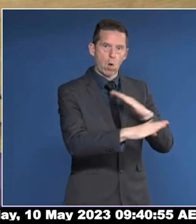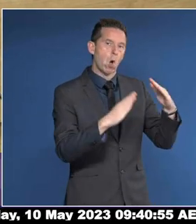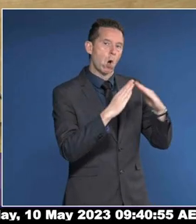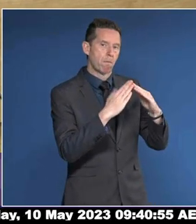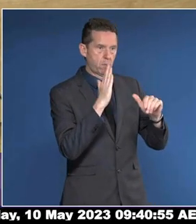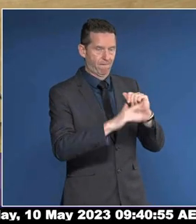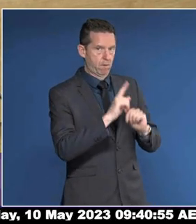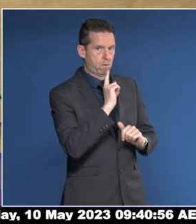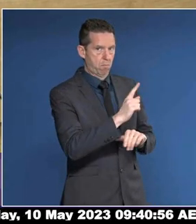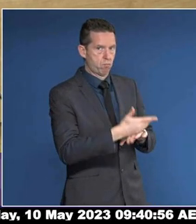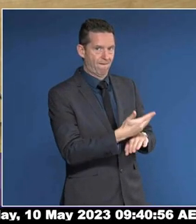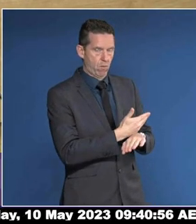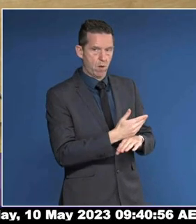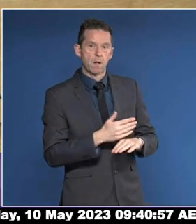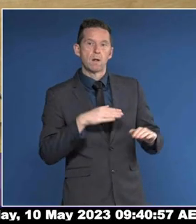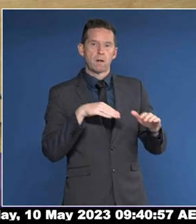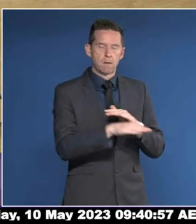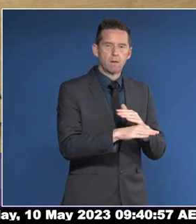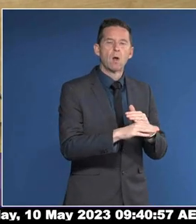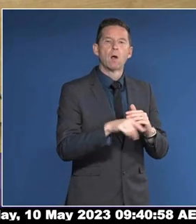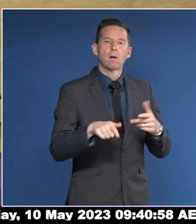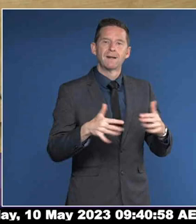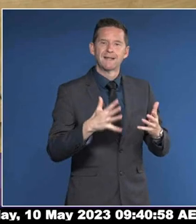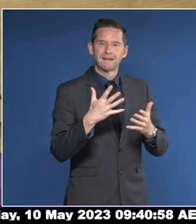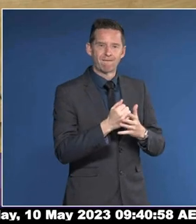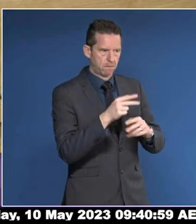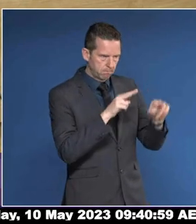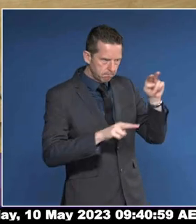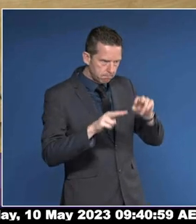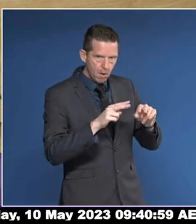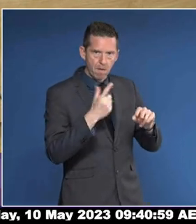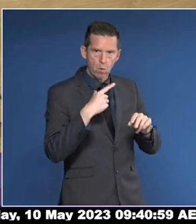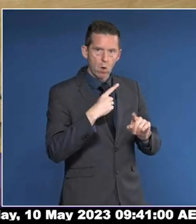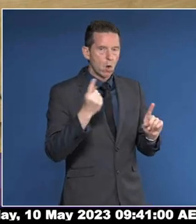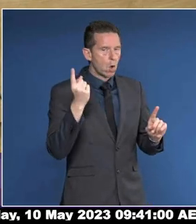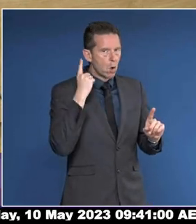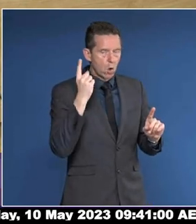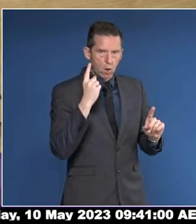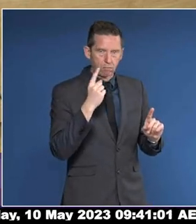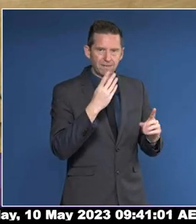safety assessment in response to a notification that had been received on 9